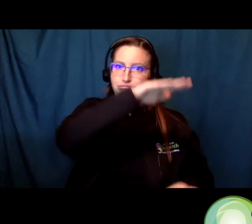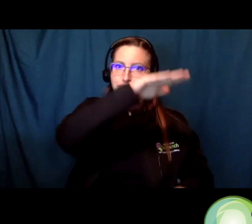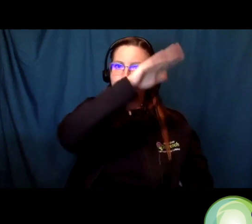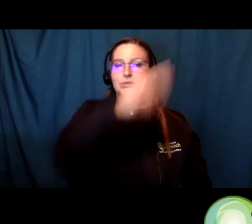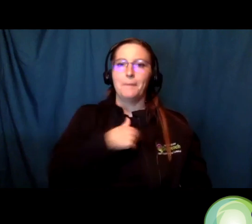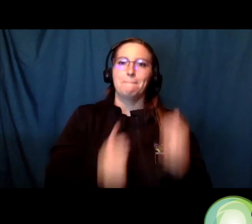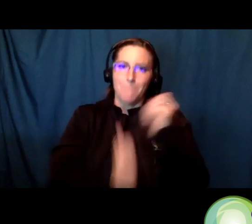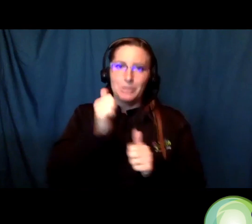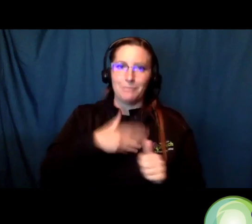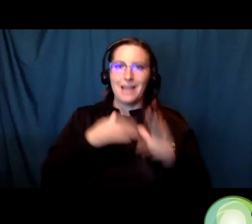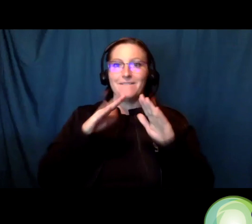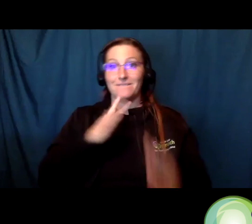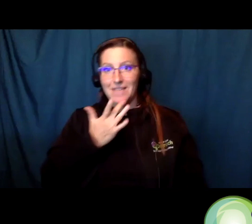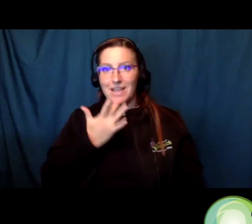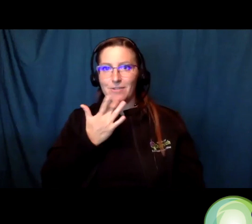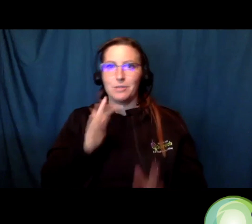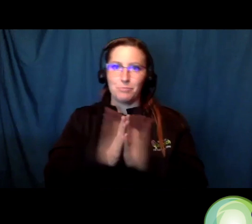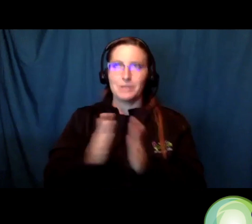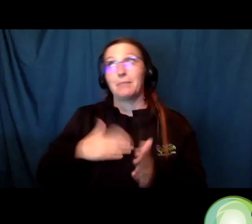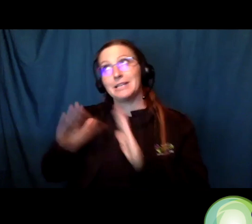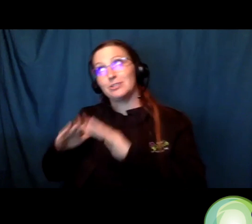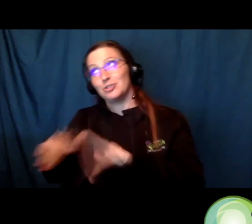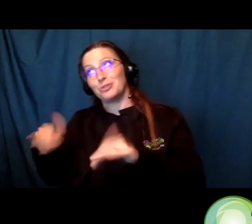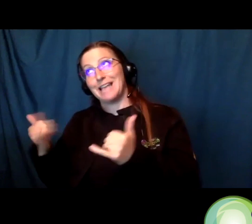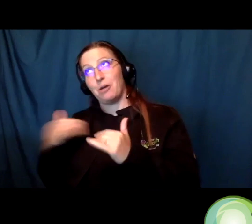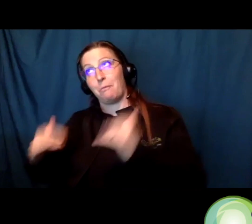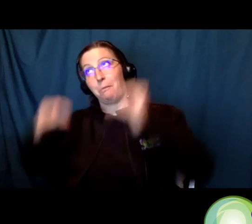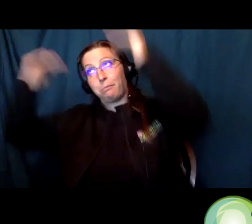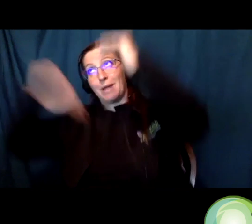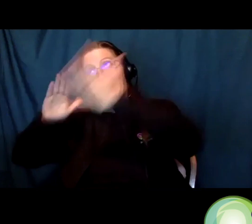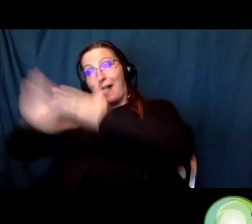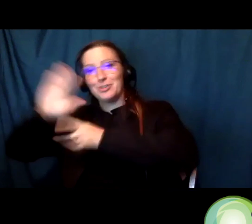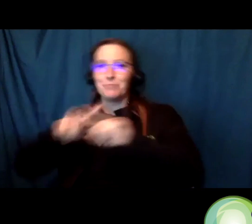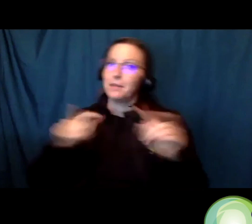children who are now college age. But a lot of people don't so